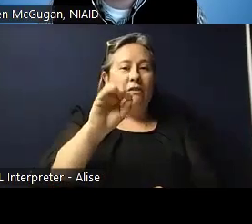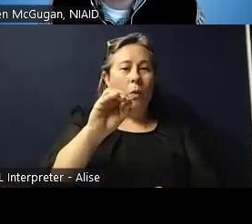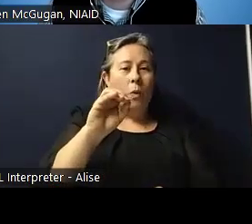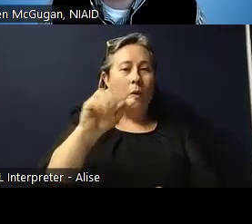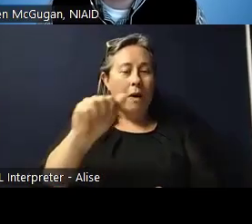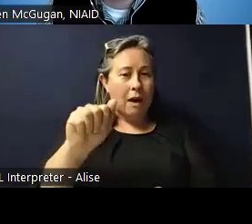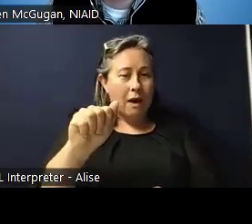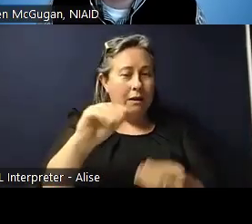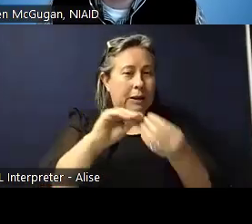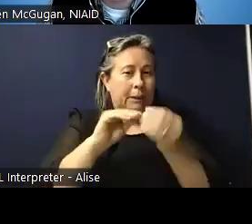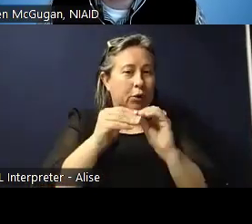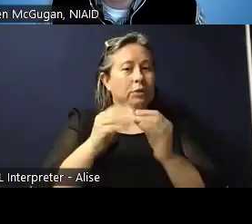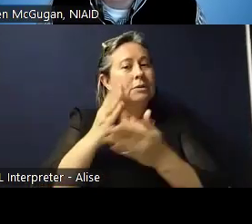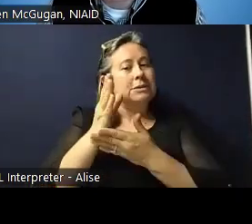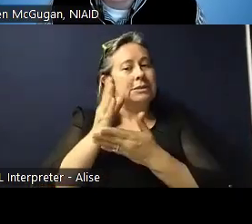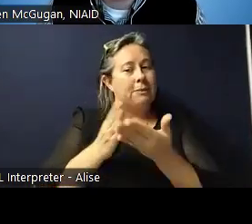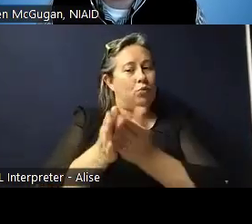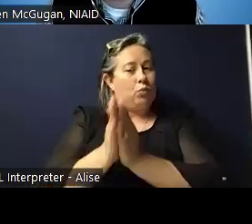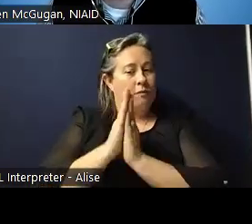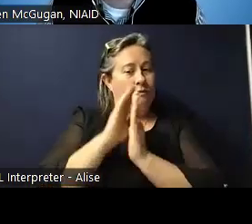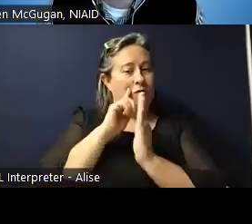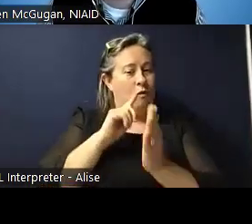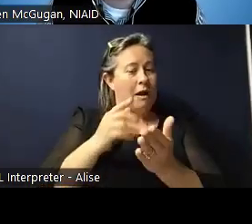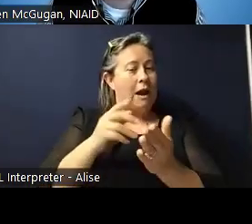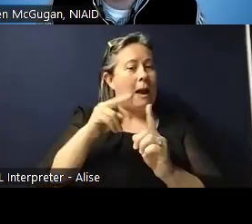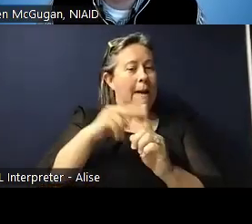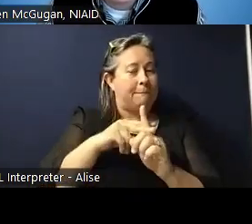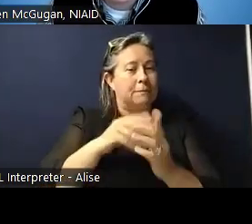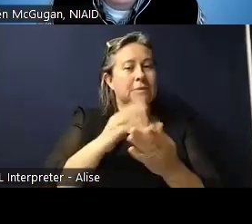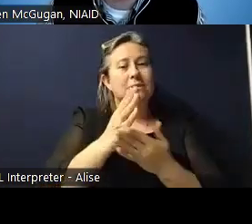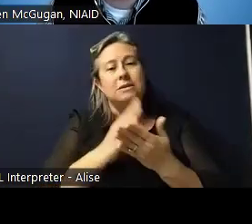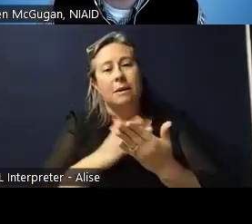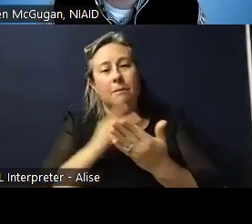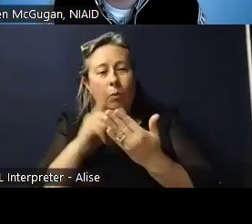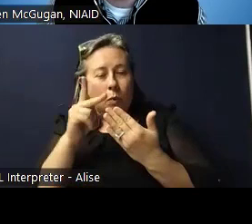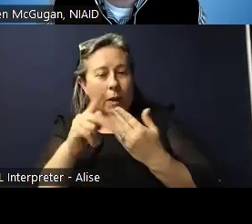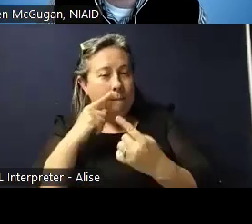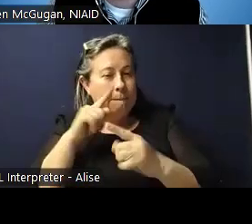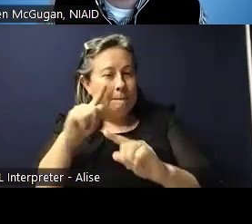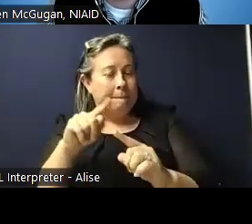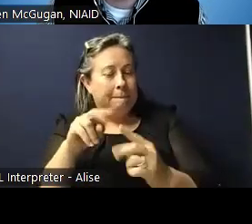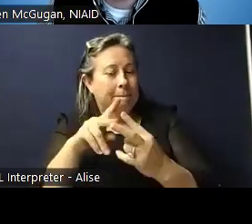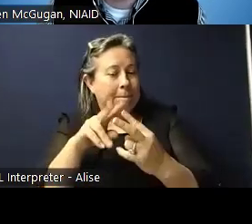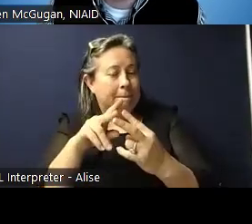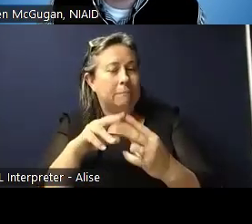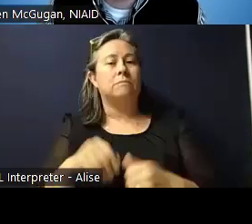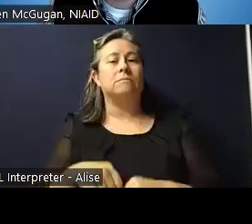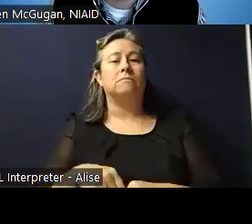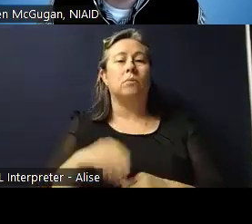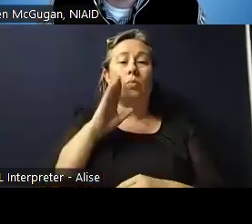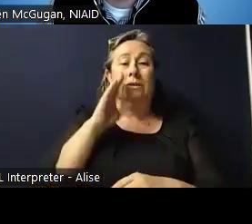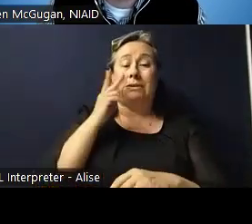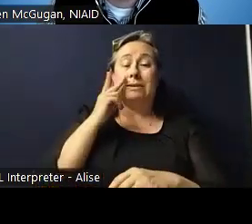some of these are requests for applications. some of them are program announcements. You'll see the institute that's issuing it.